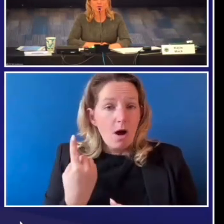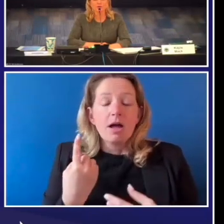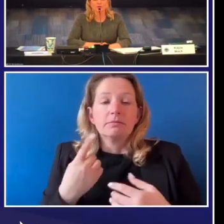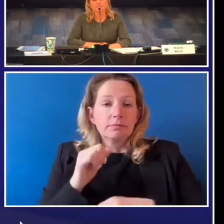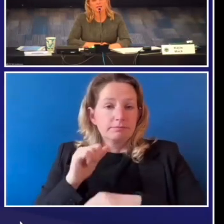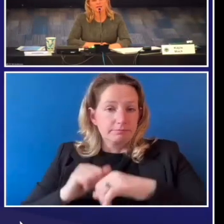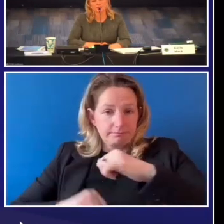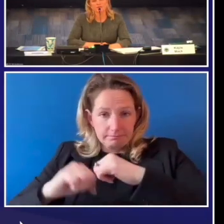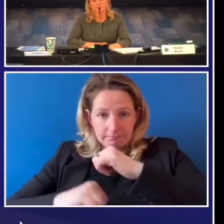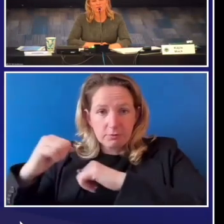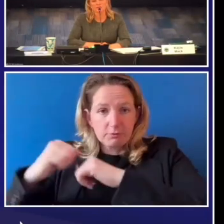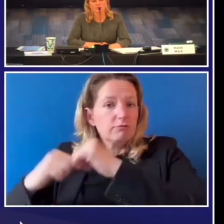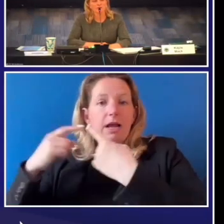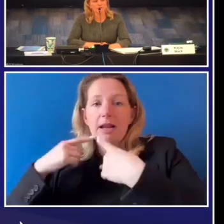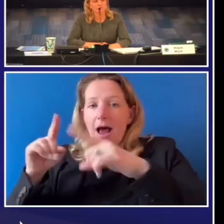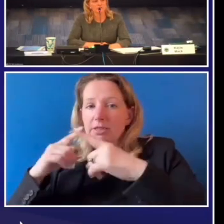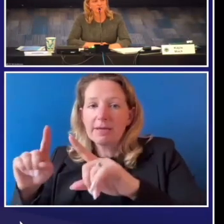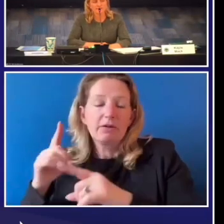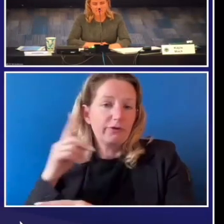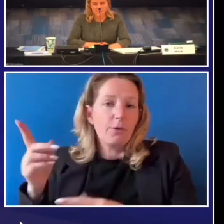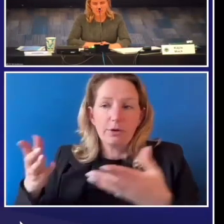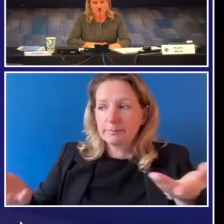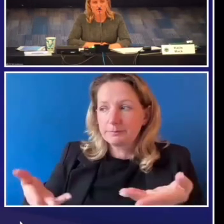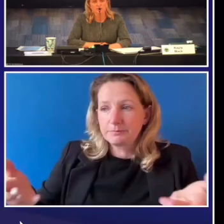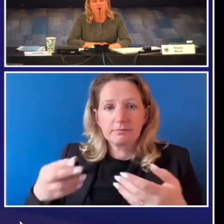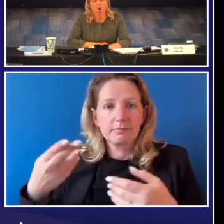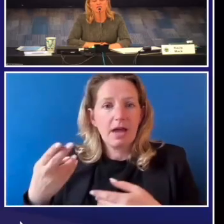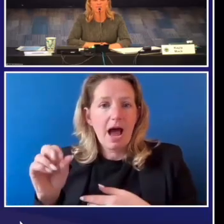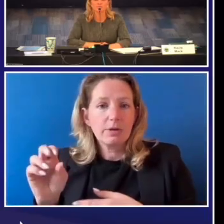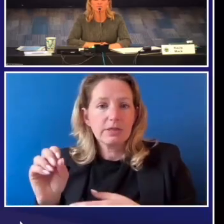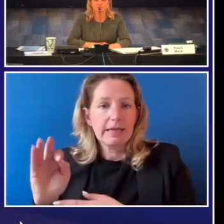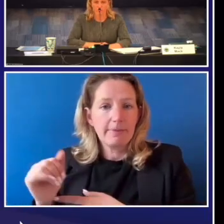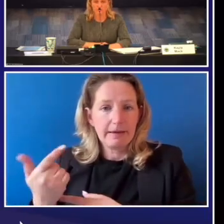is there anything that you wanted to say in closing of today's session and to set up the start of tomorrow?